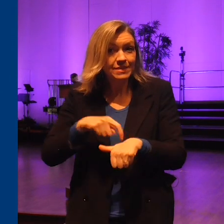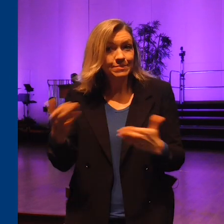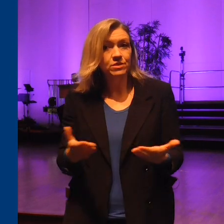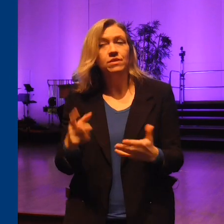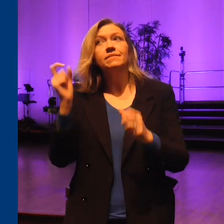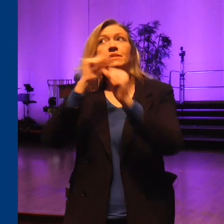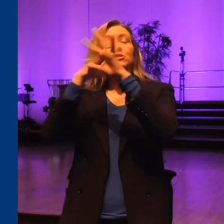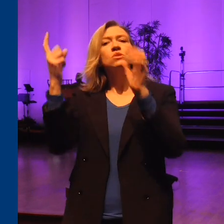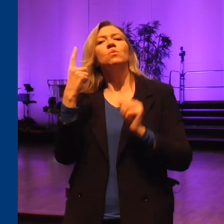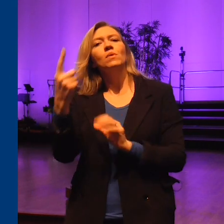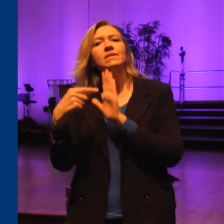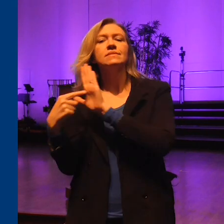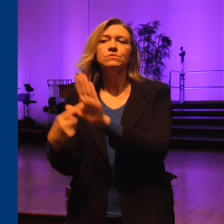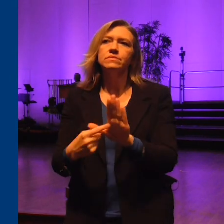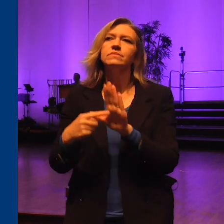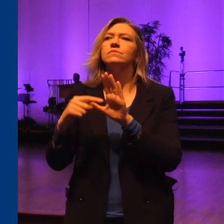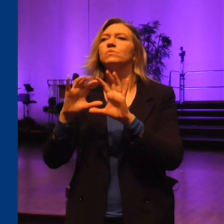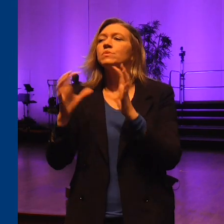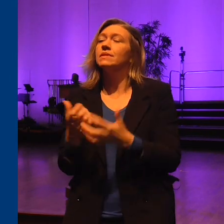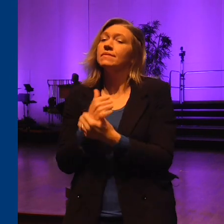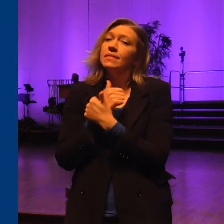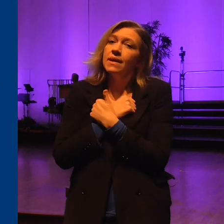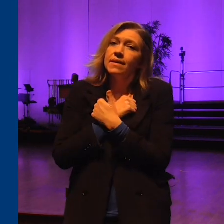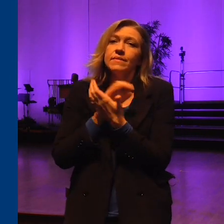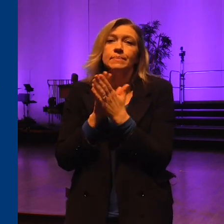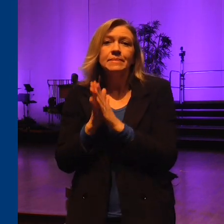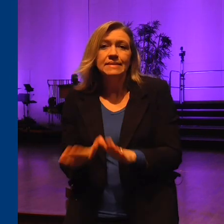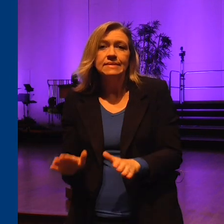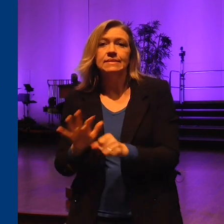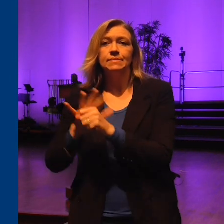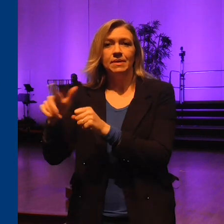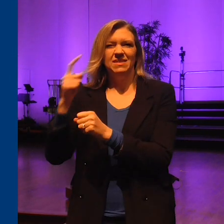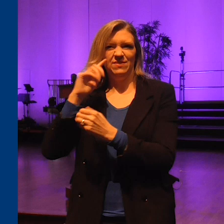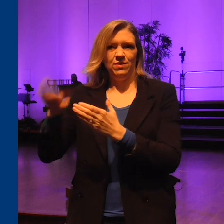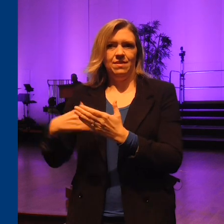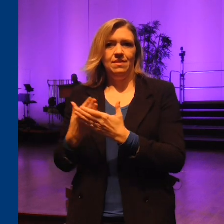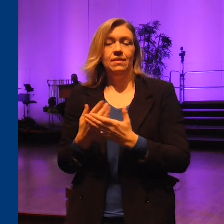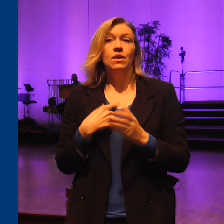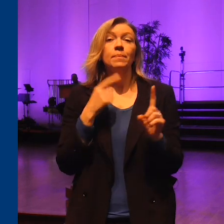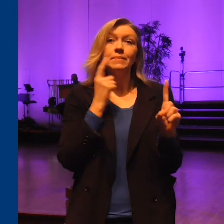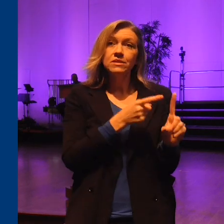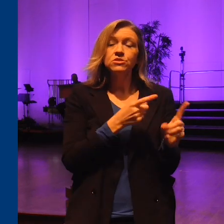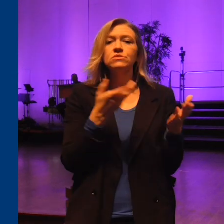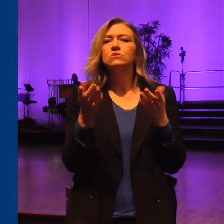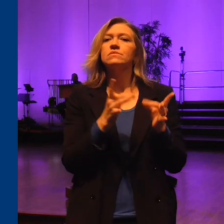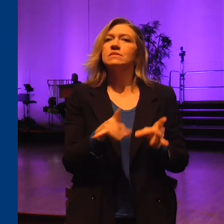revealed a world of love peace and abundance for all our mission to serve as a spiritual Beacon